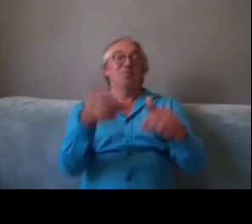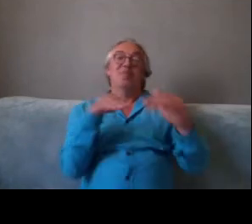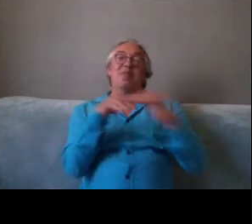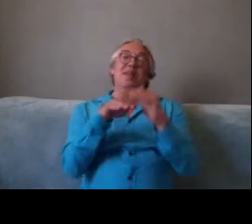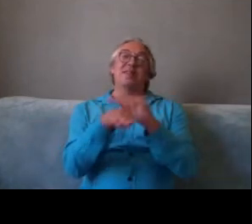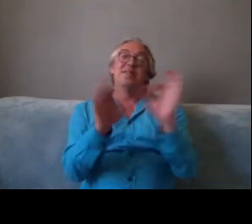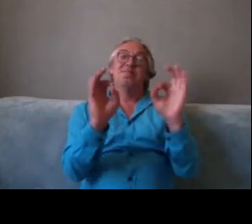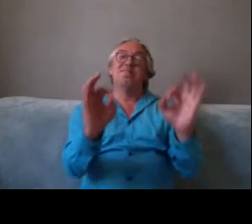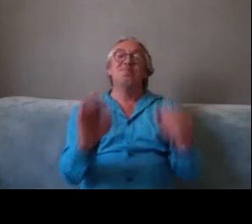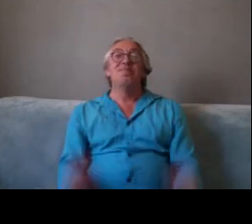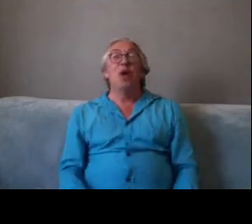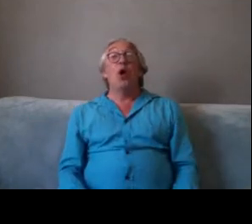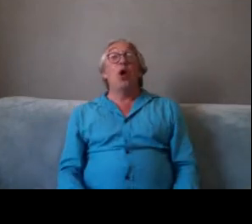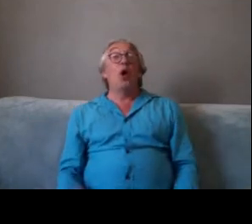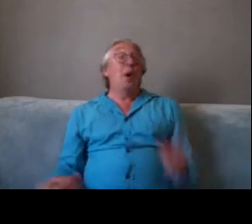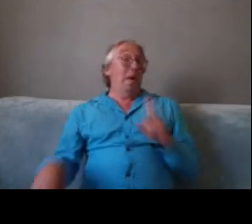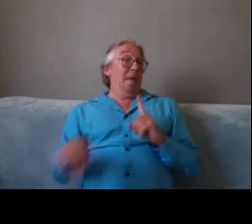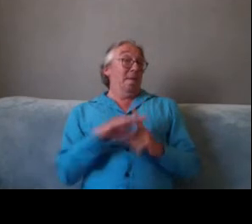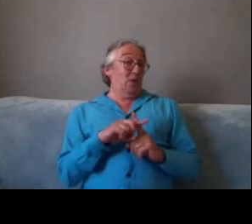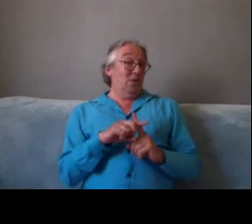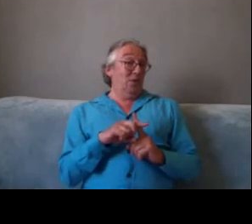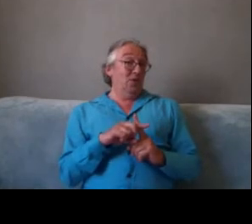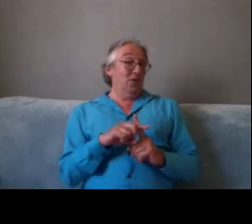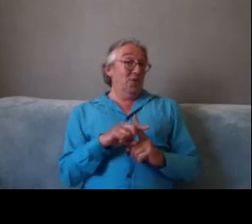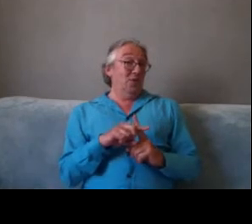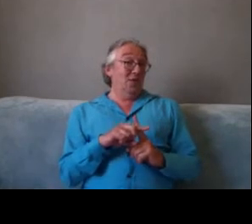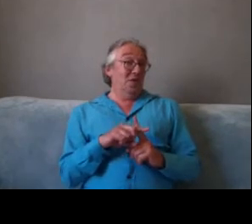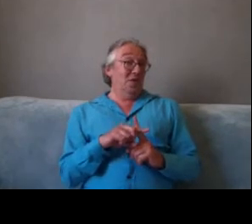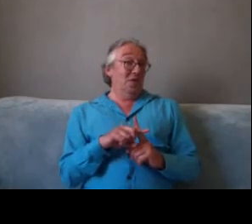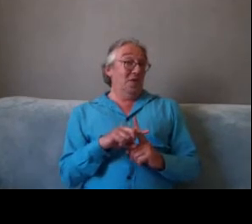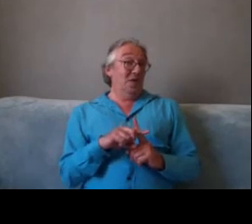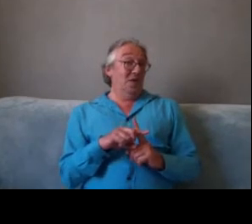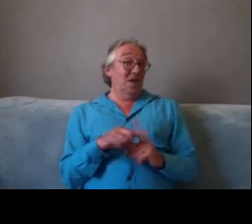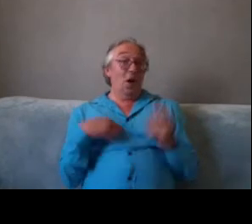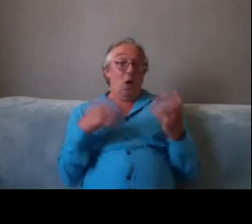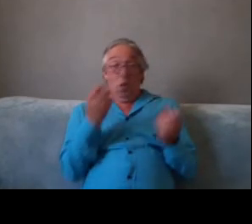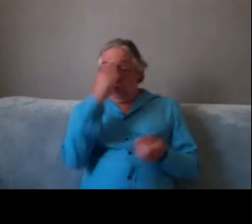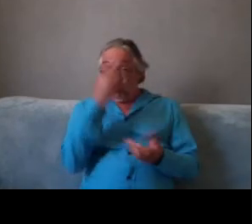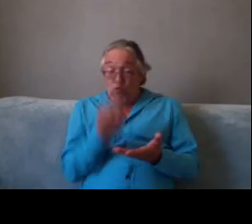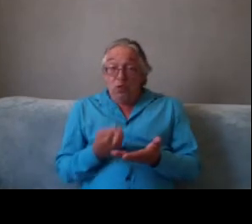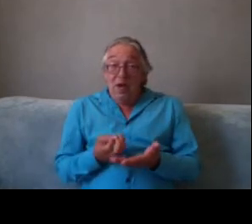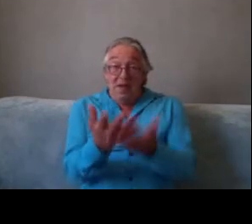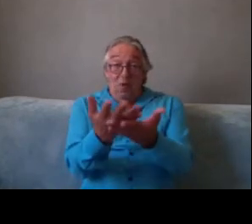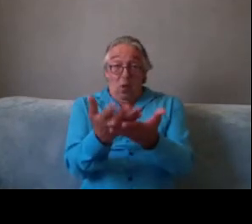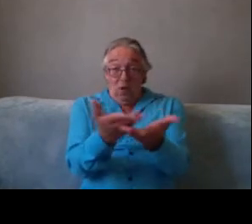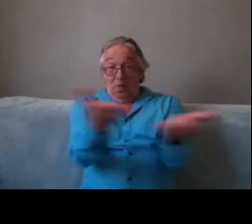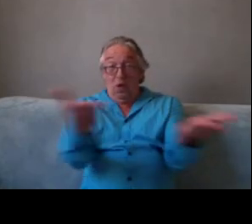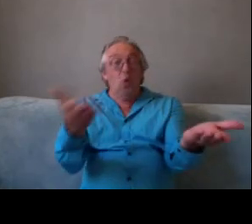I want to say, we have the COVID-19 pandemic at the moment.